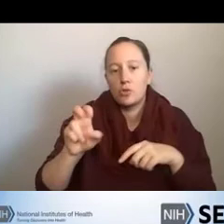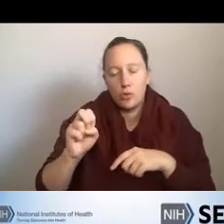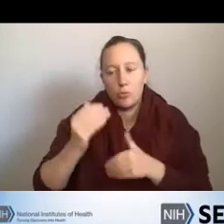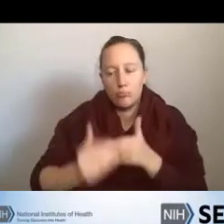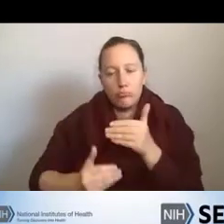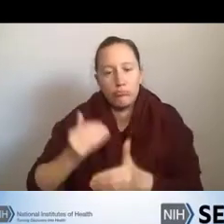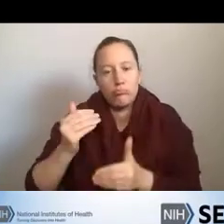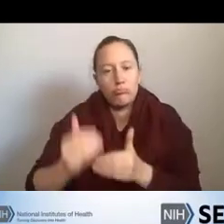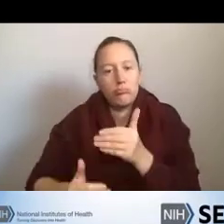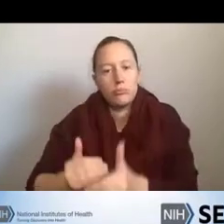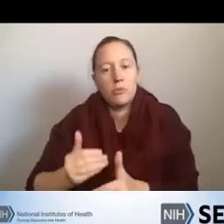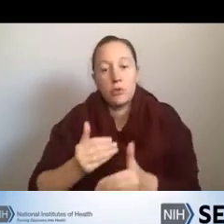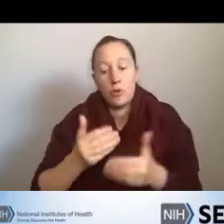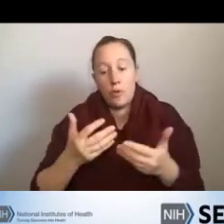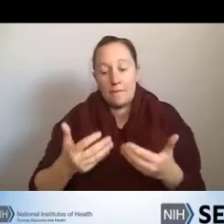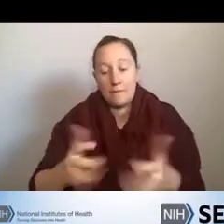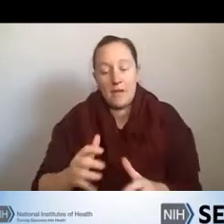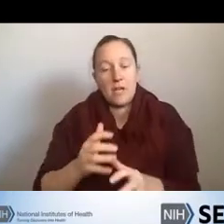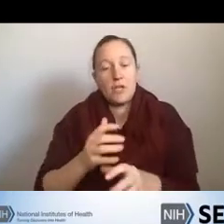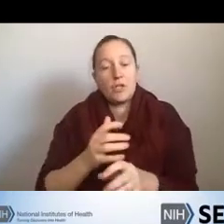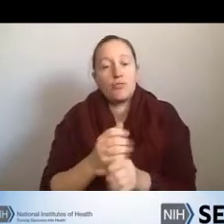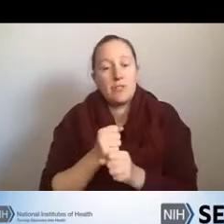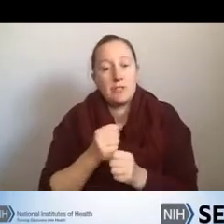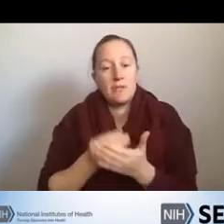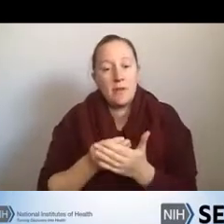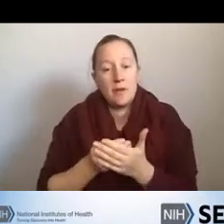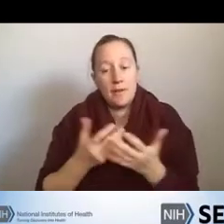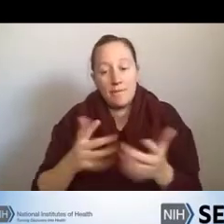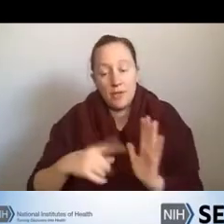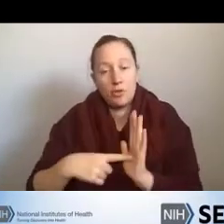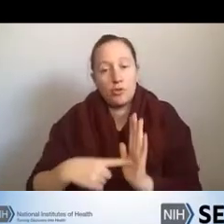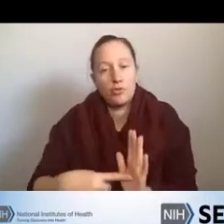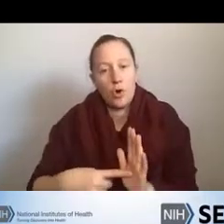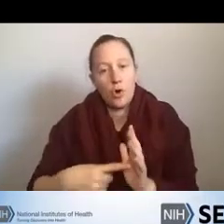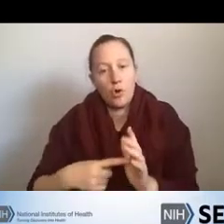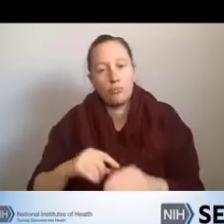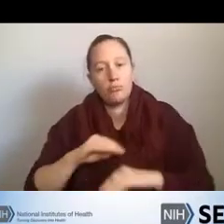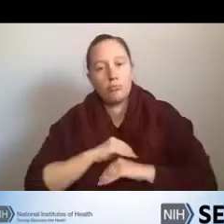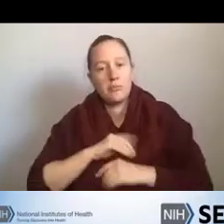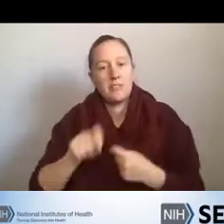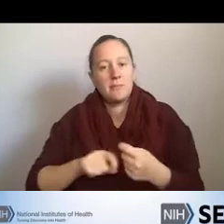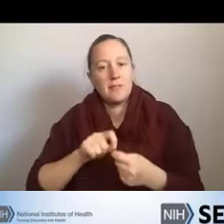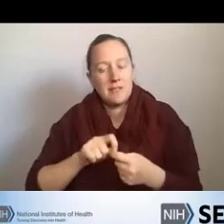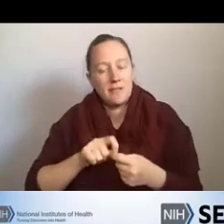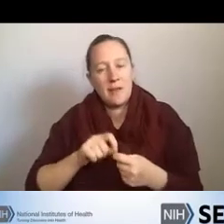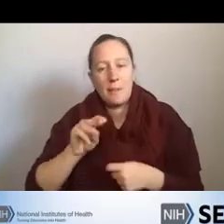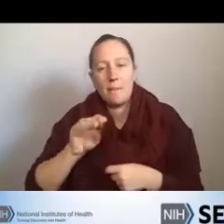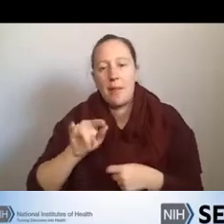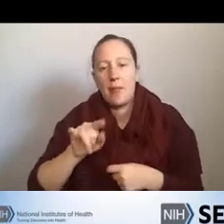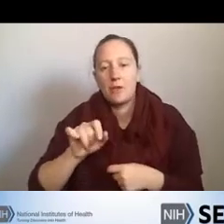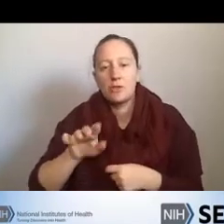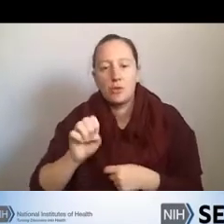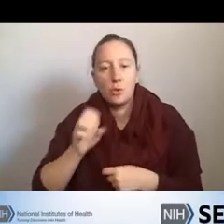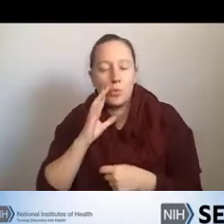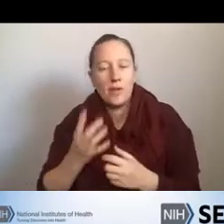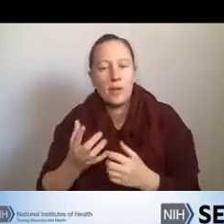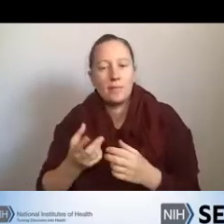they will get funding in tranches. So as they demonstrate and meet certain milestones, they will get more money, and there's a project manager, will keep everything on track.